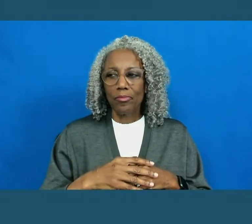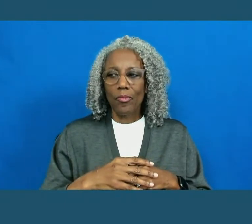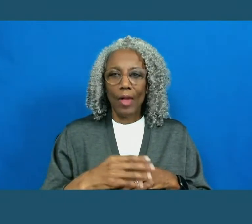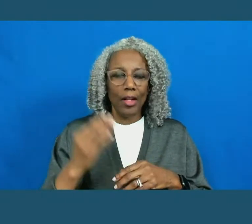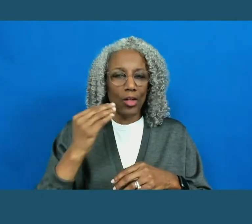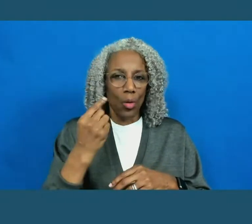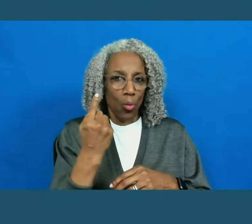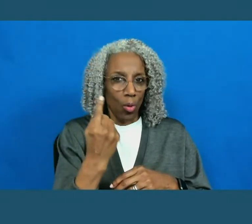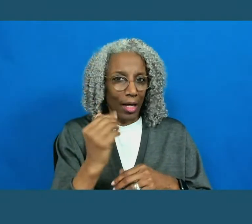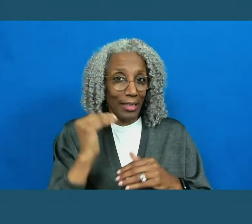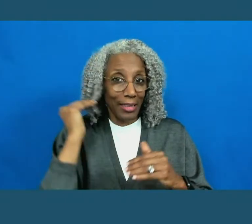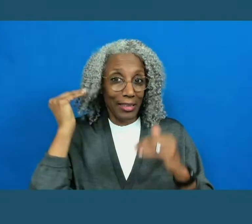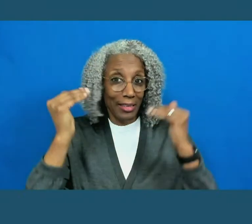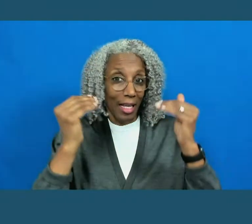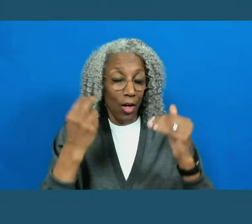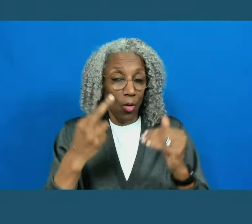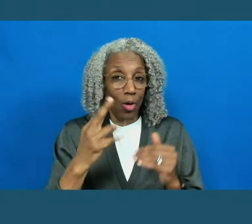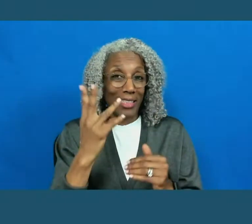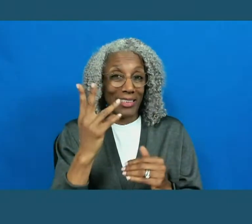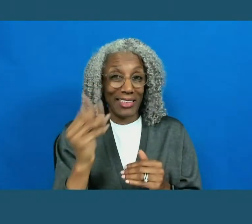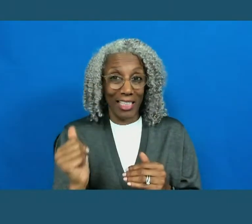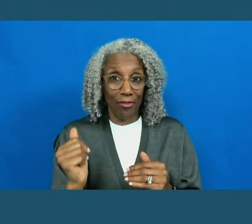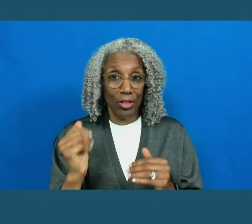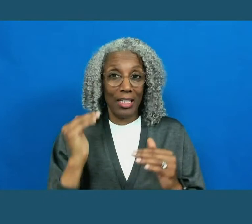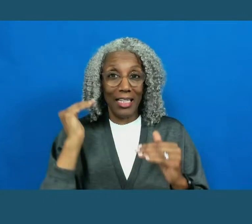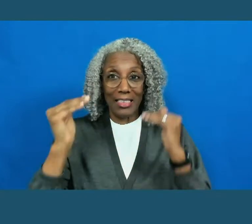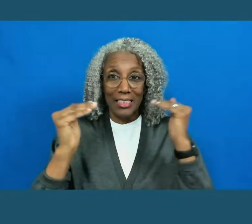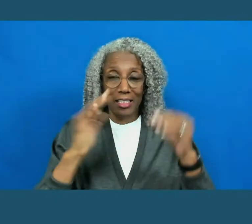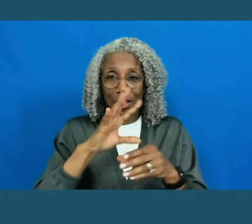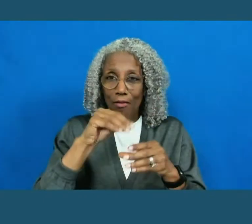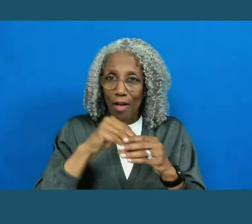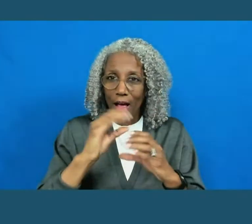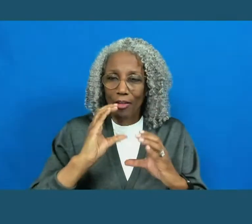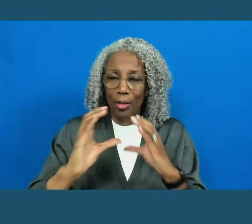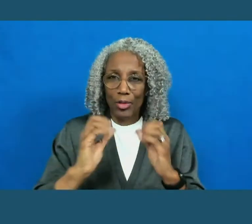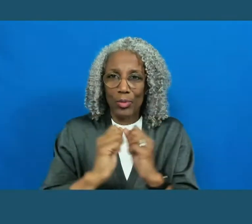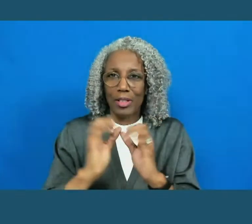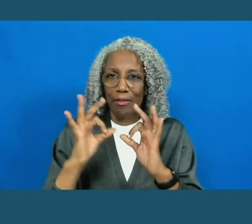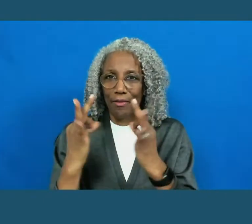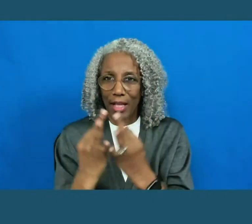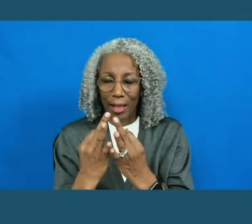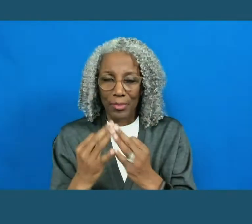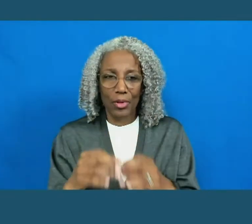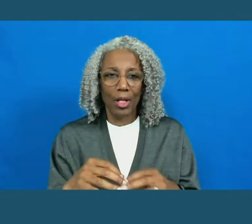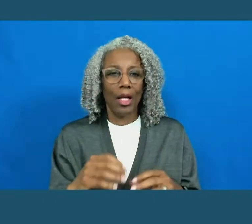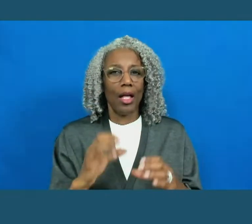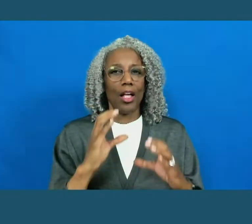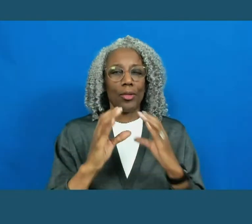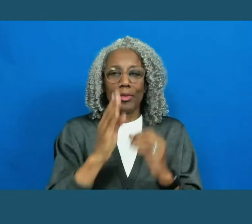about. There was One adult or several adults who were involved